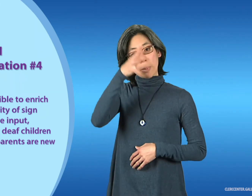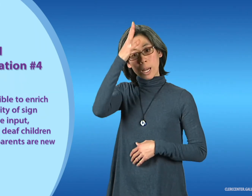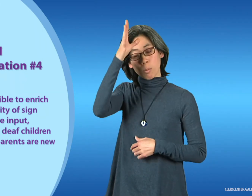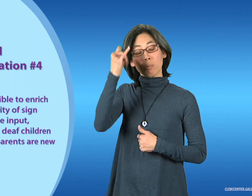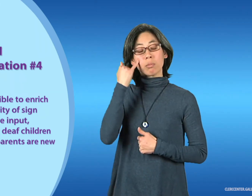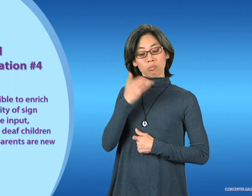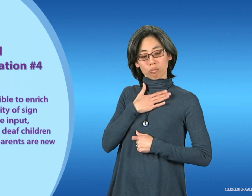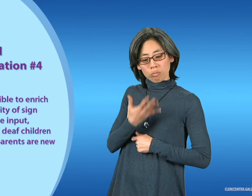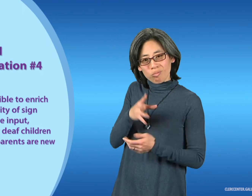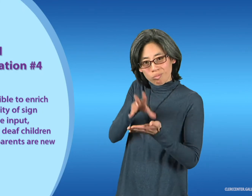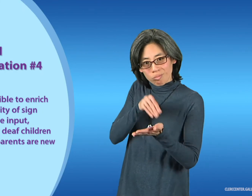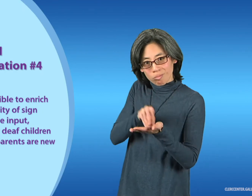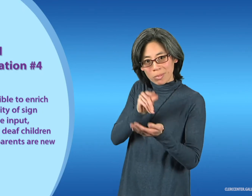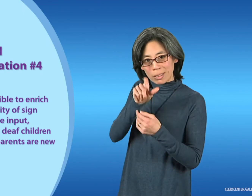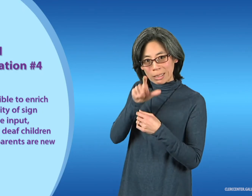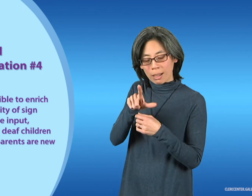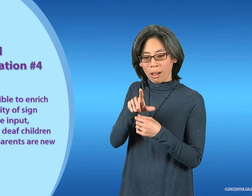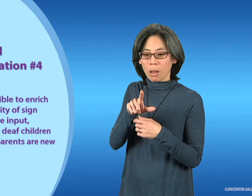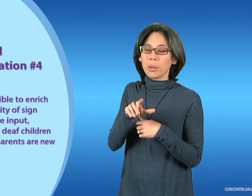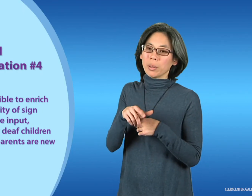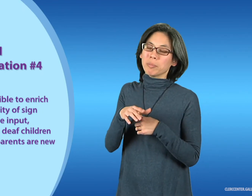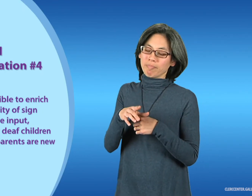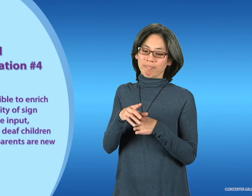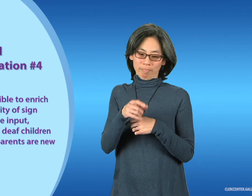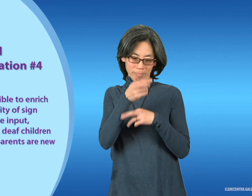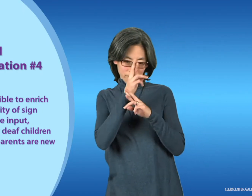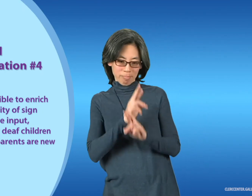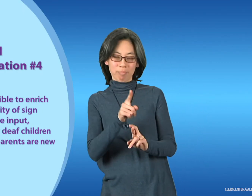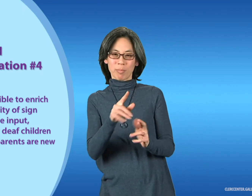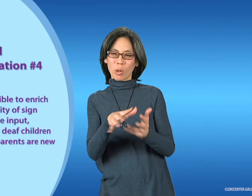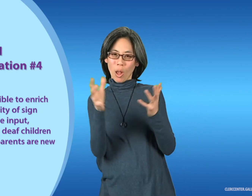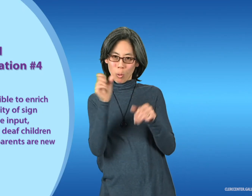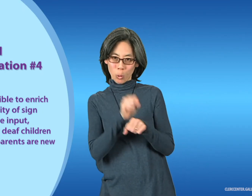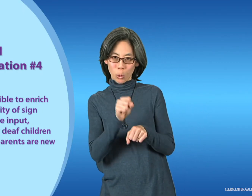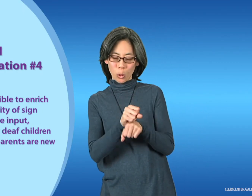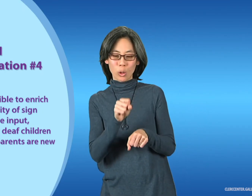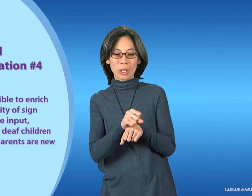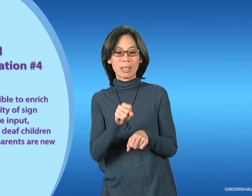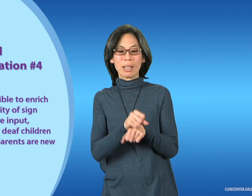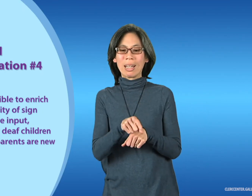Hearing parents may be willing to learn ASL, recognizing that that will be a lot of work.